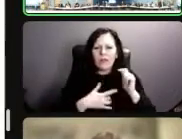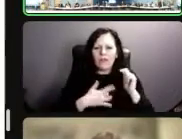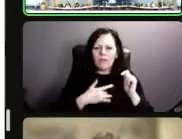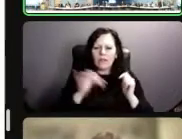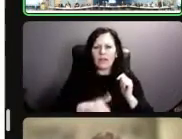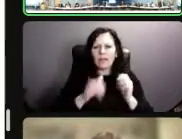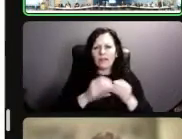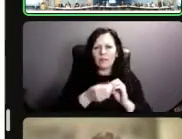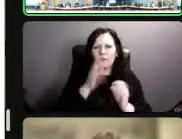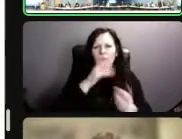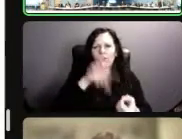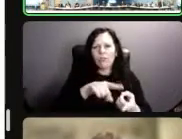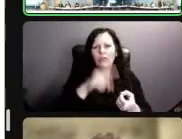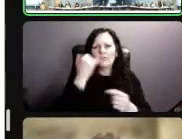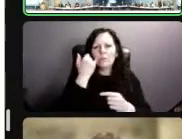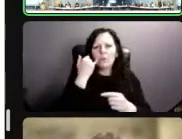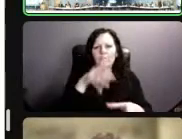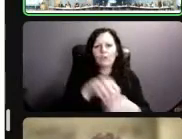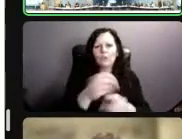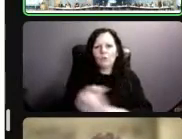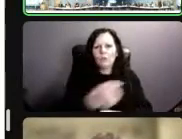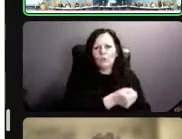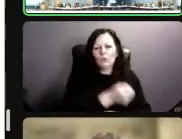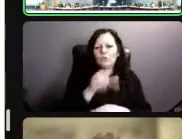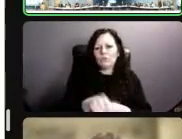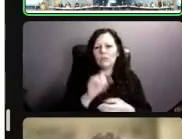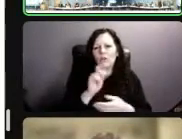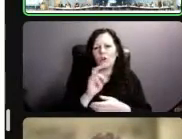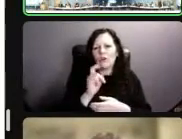ANALYST EMBEDDED IN THEIR